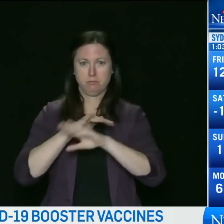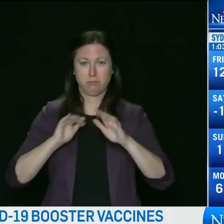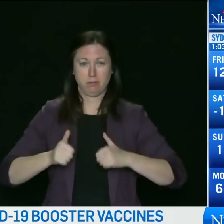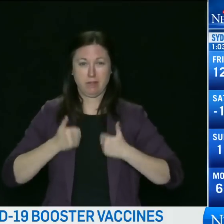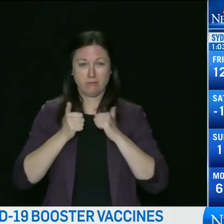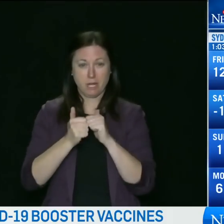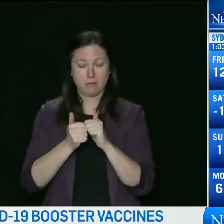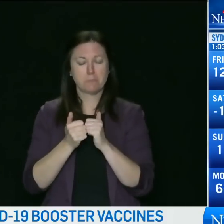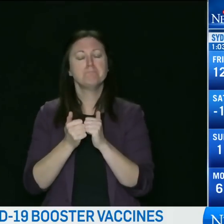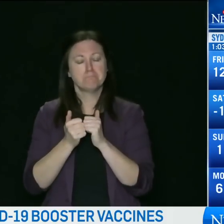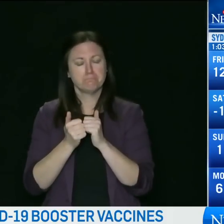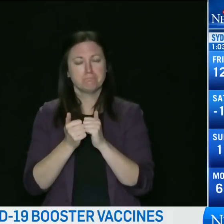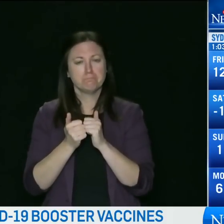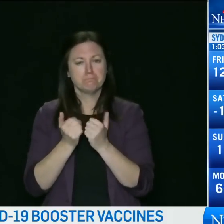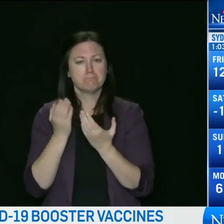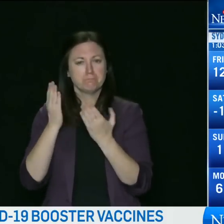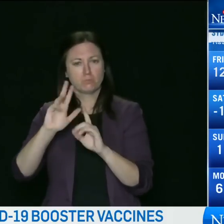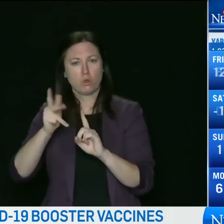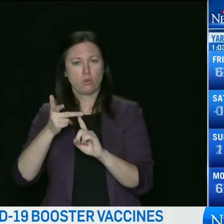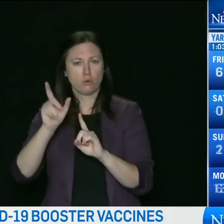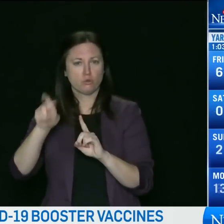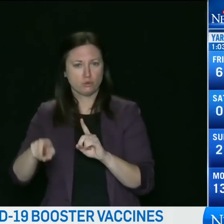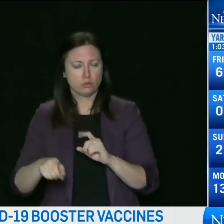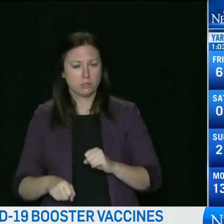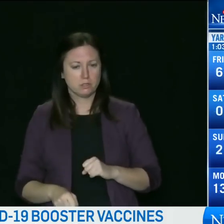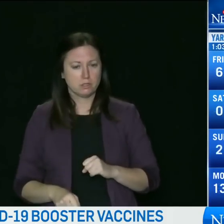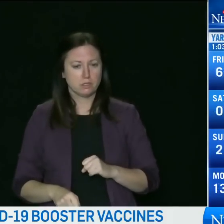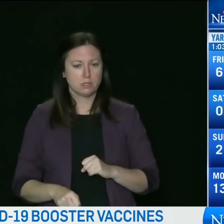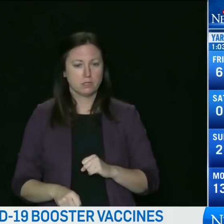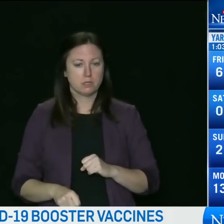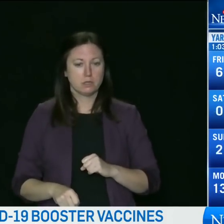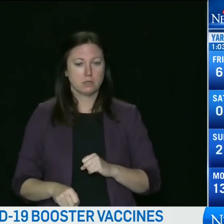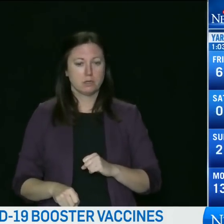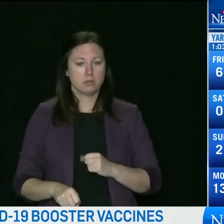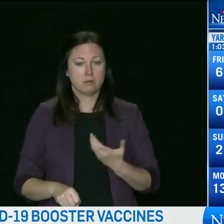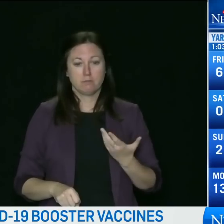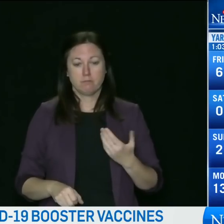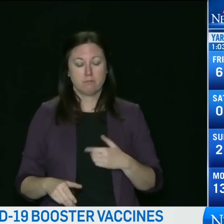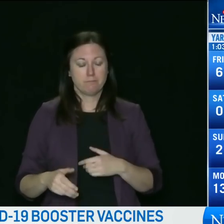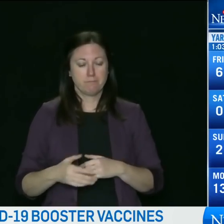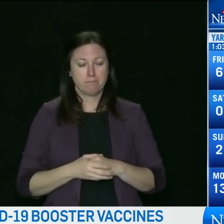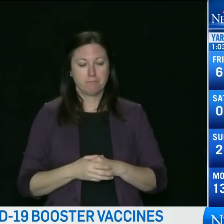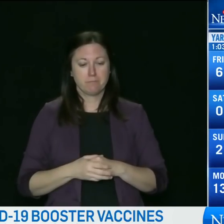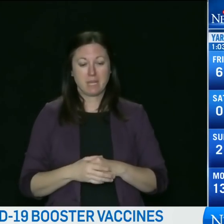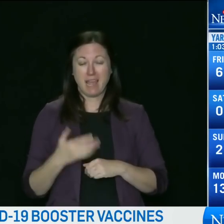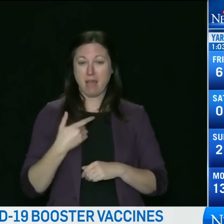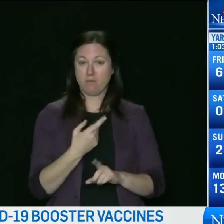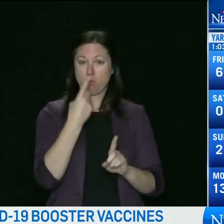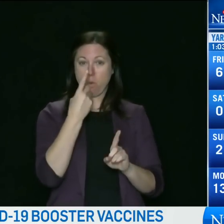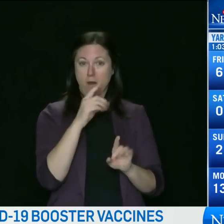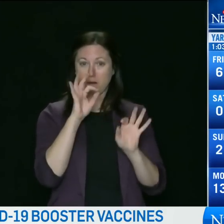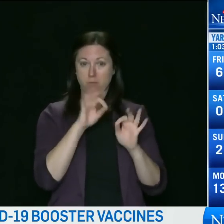PROXIMITY TO FEEL WHO ARE INCREASED RISK OF SEVERE DISEASE, THAT IS ANOTHER